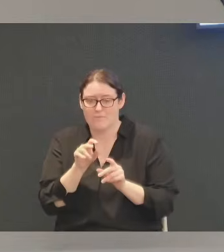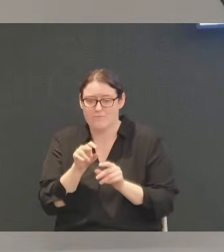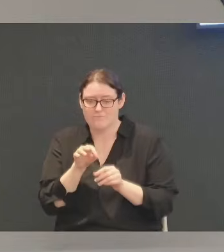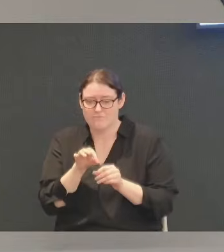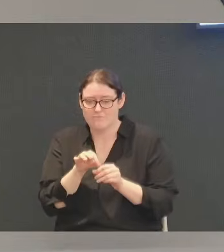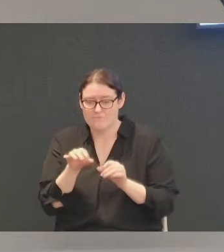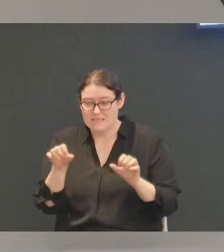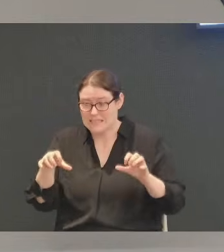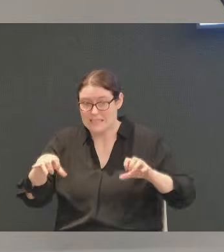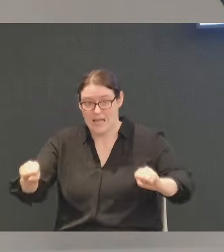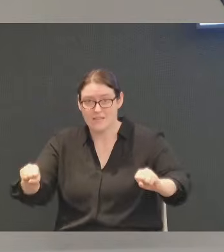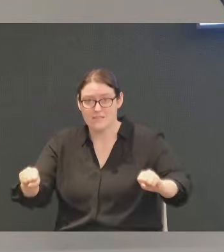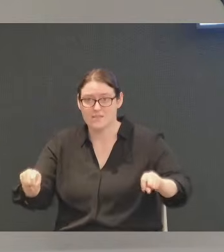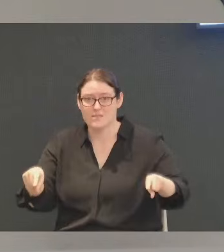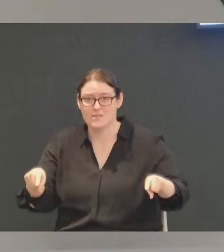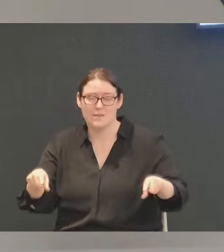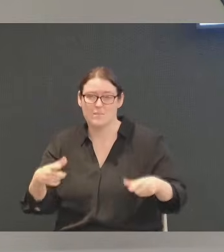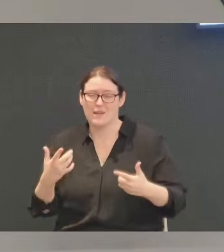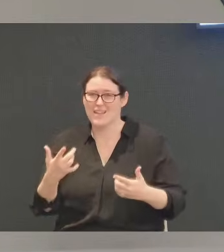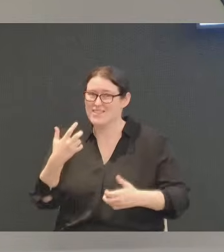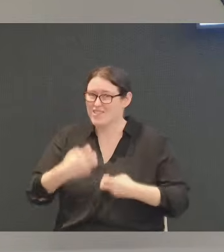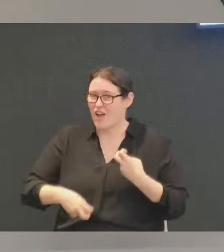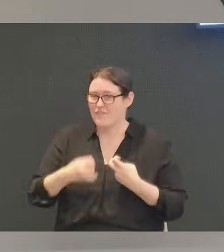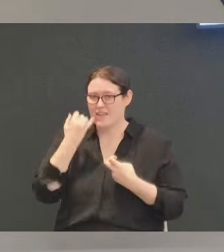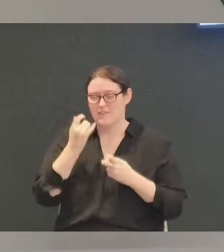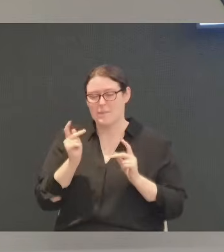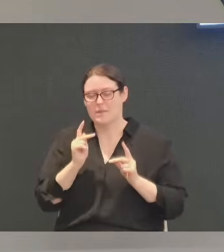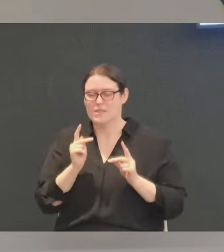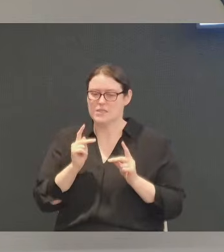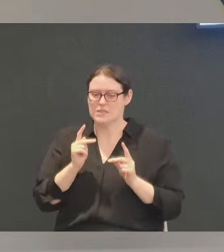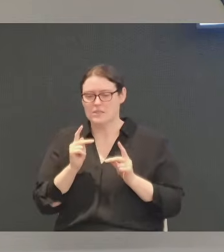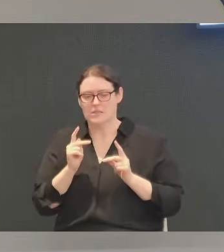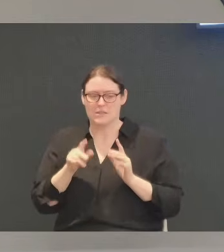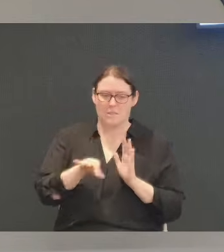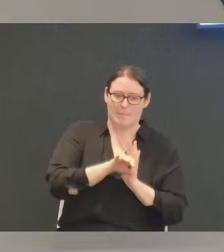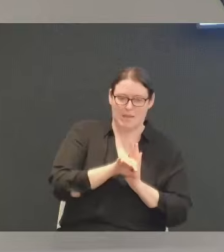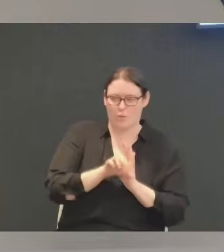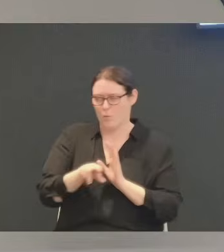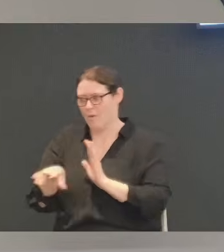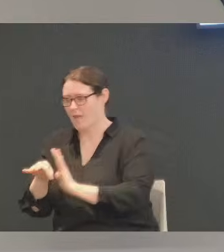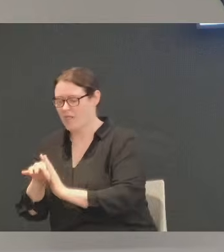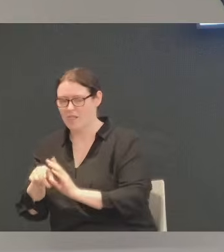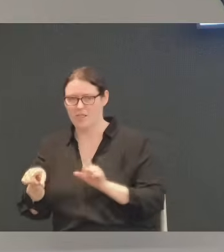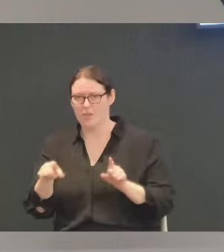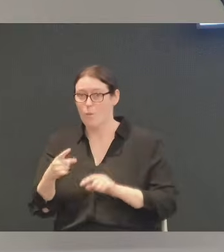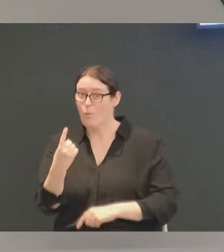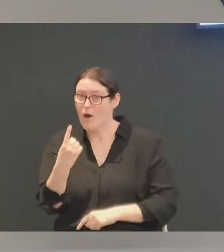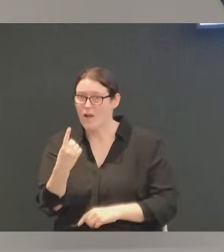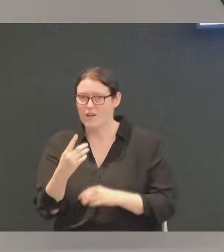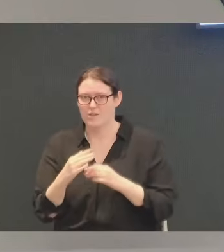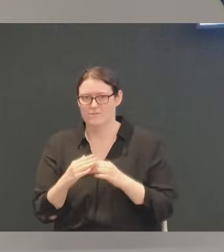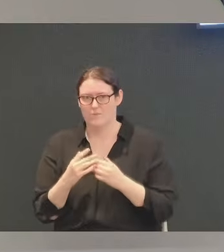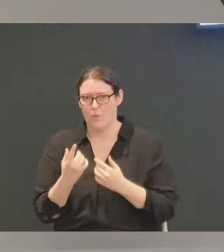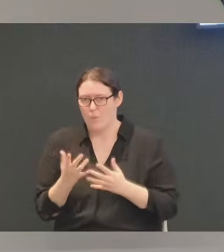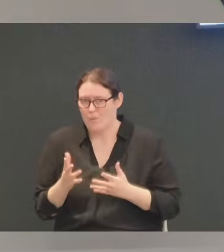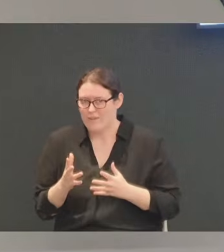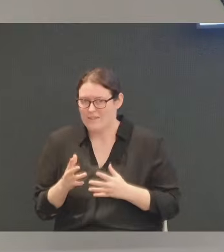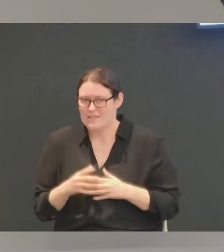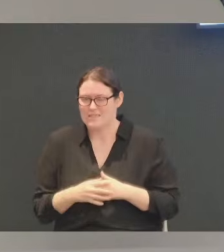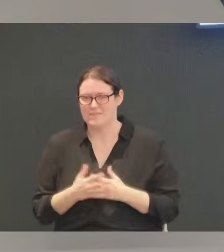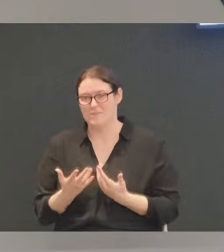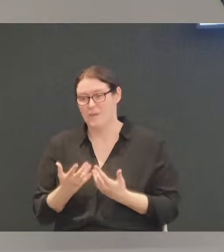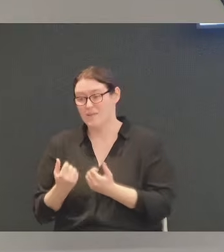us and the county if people choose that they just want to support the CPS levy. So that's